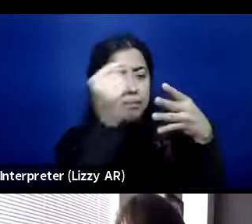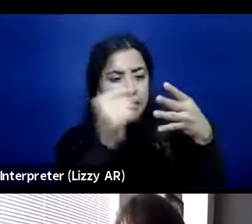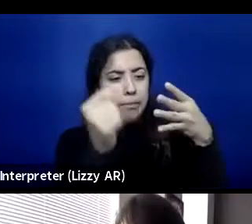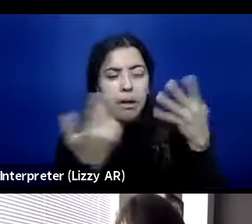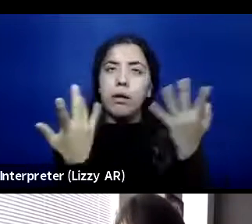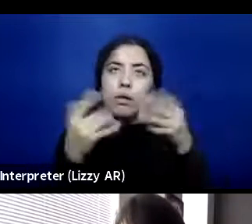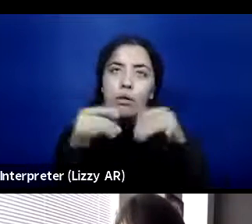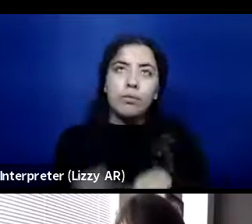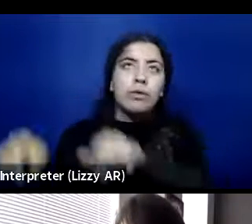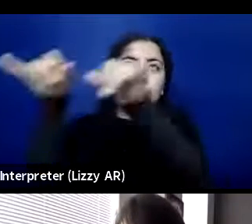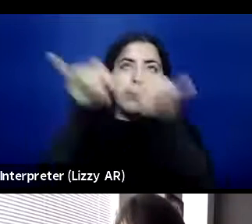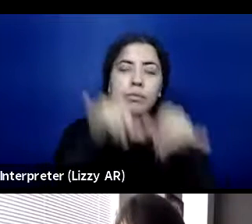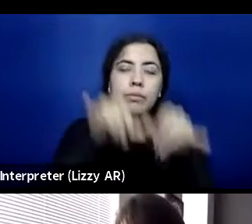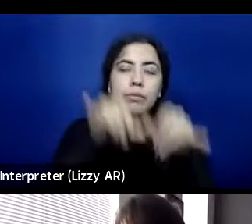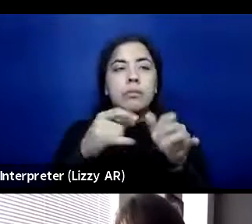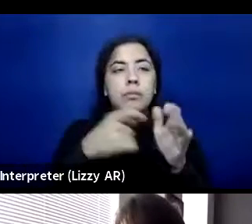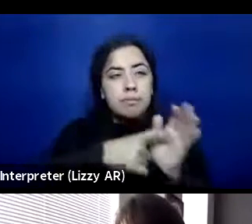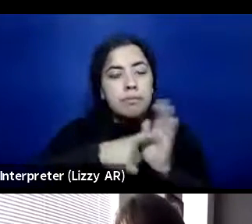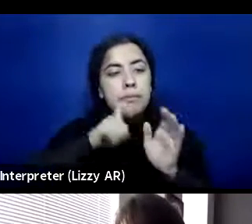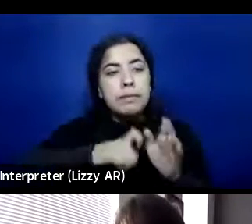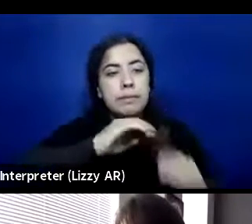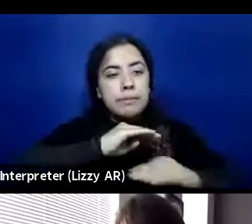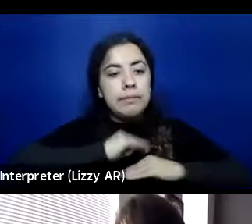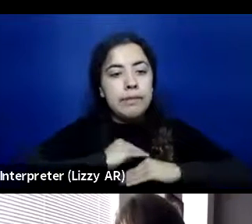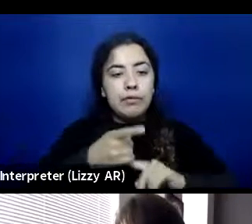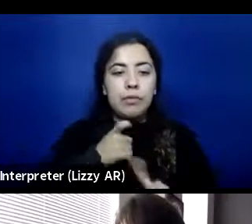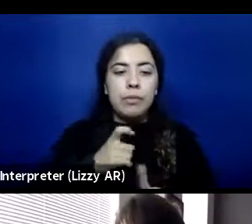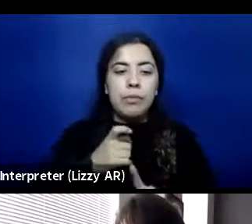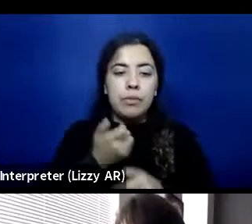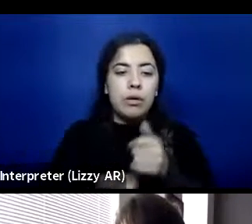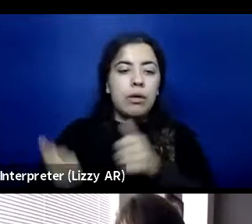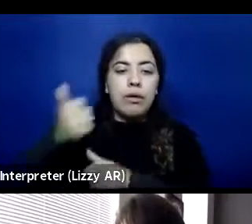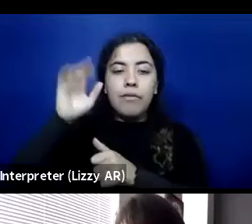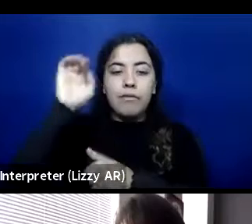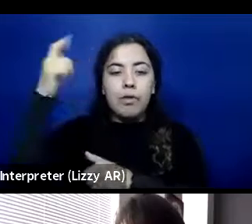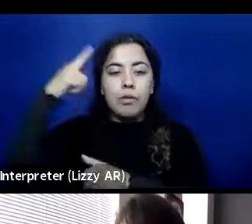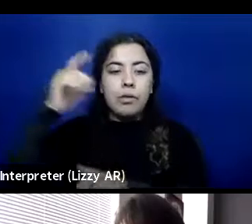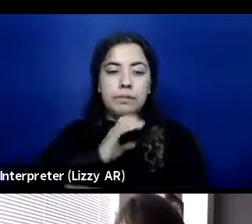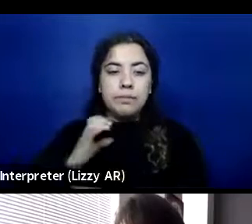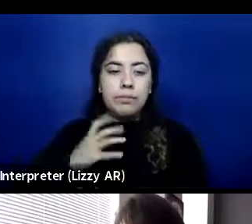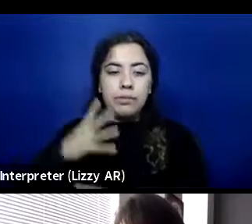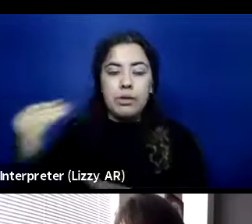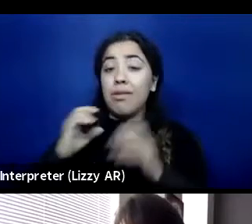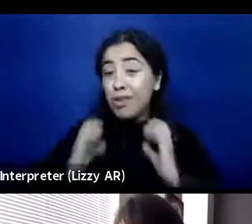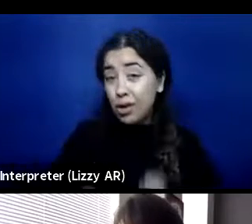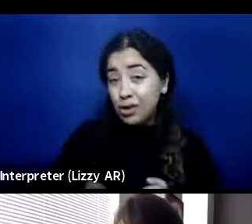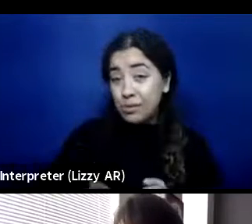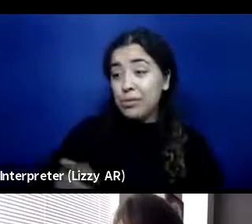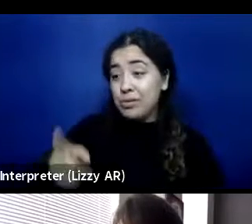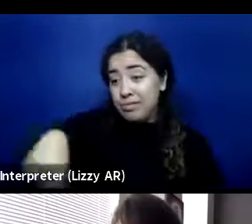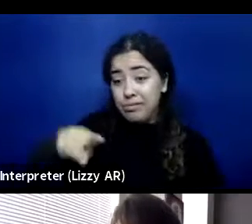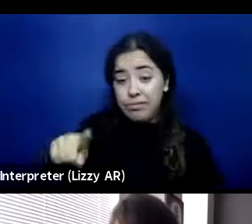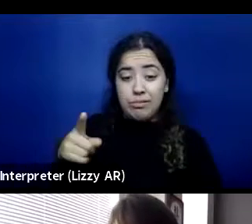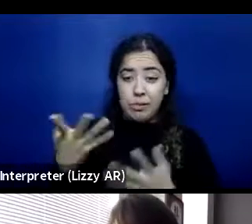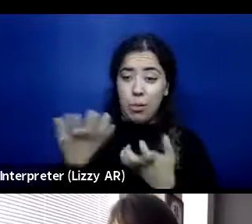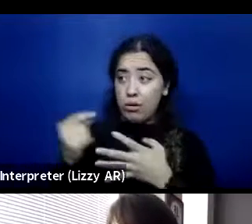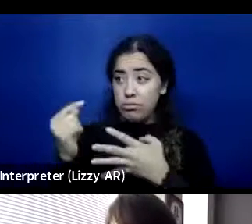and similar bodies in other countries for our customers. And that led us, for a period of time, to lose sight of our employees